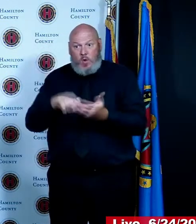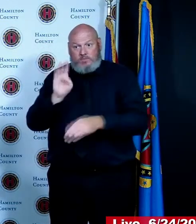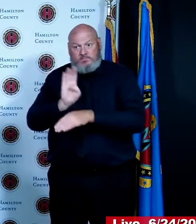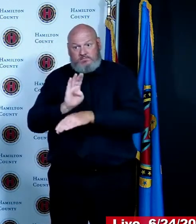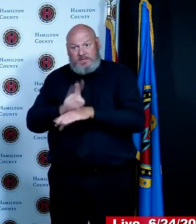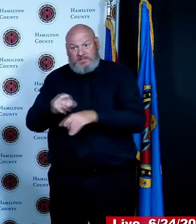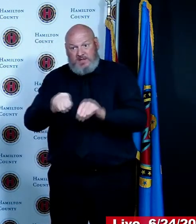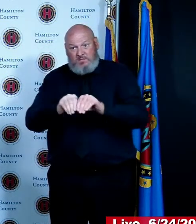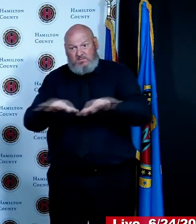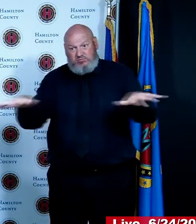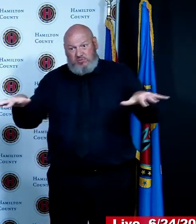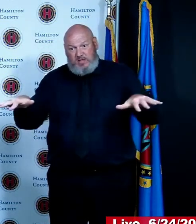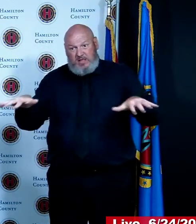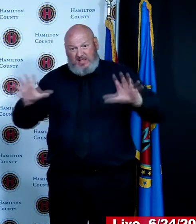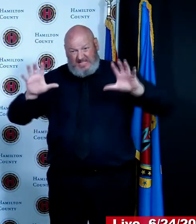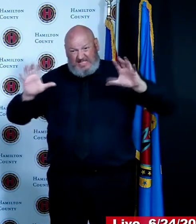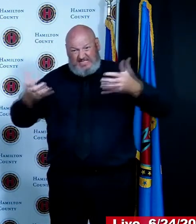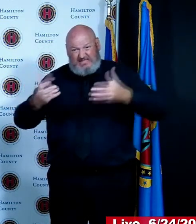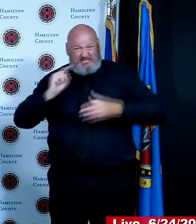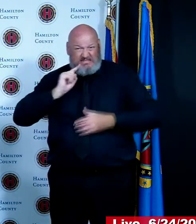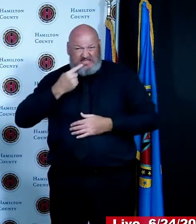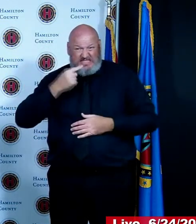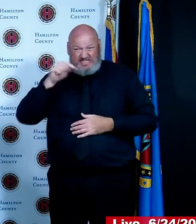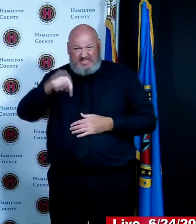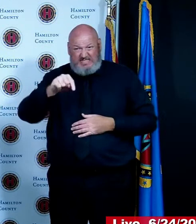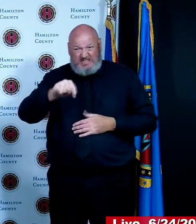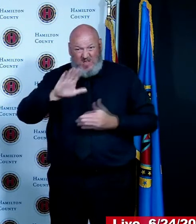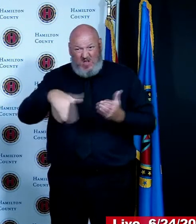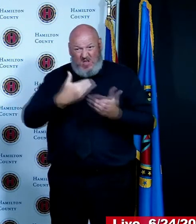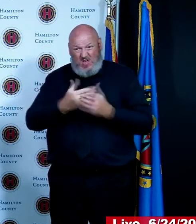understood that a specific business was causing a significant increase in cases